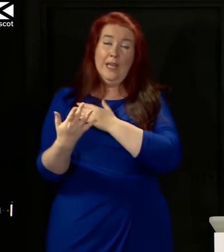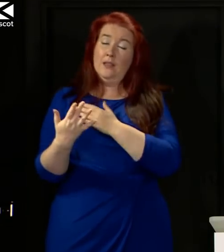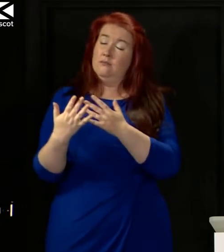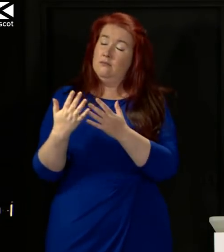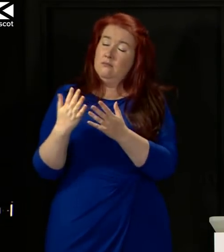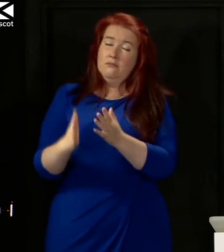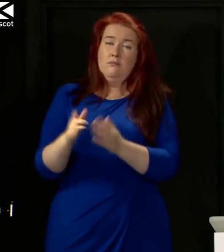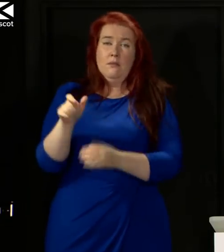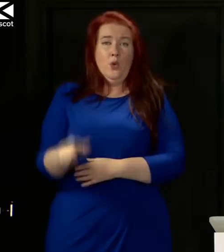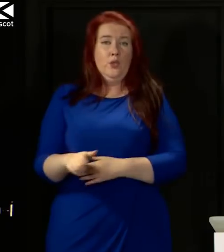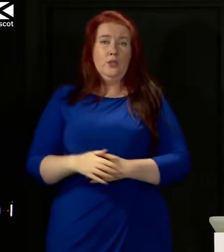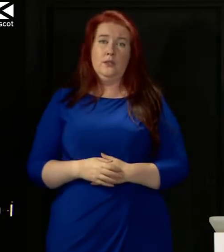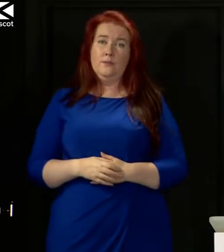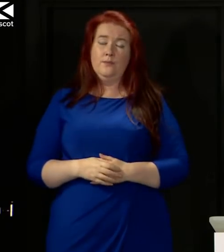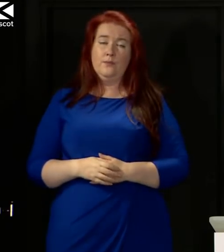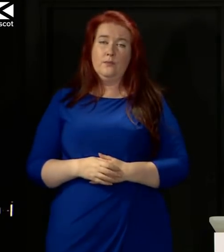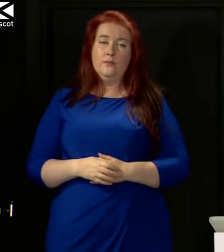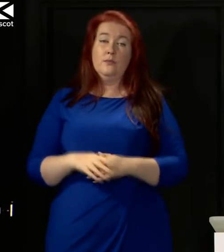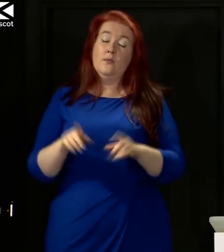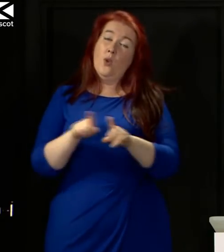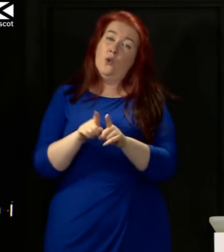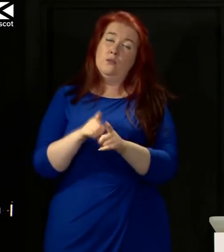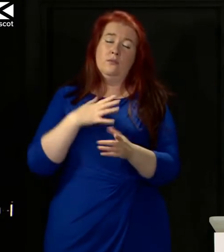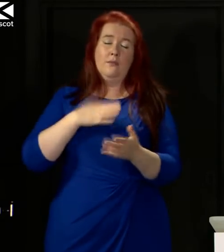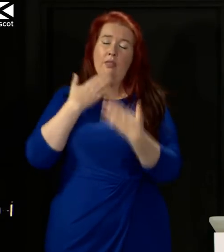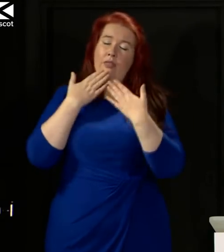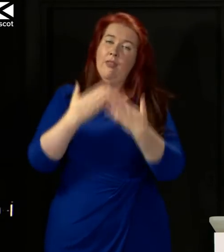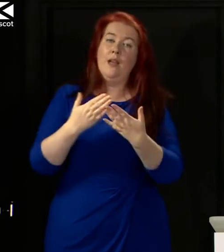And let me also as usual express my thanks to our health and care workers and indeed